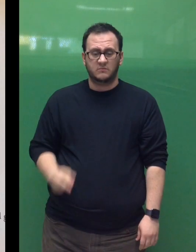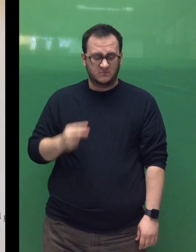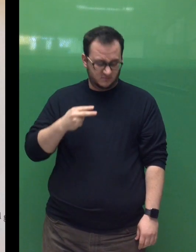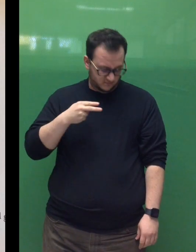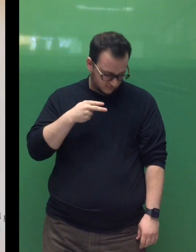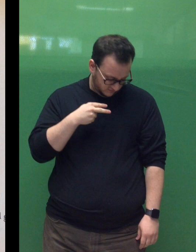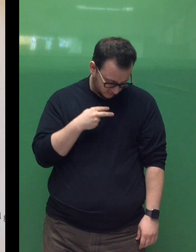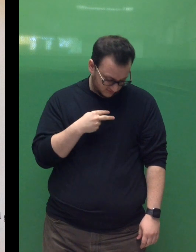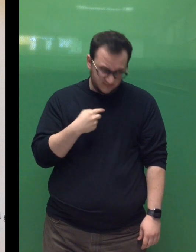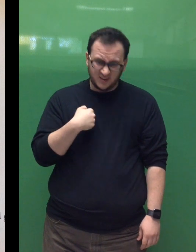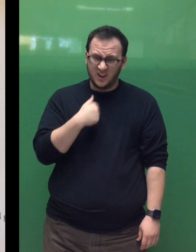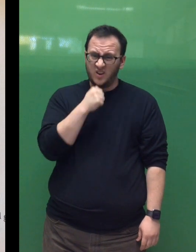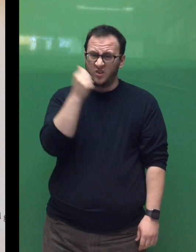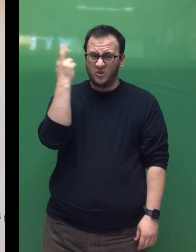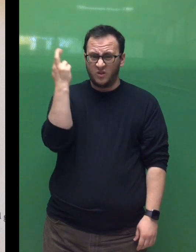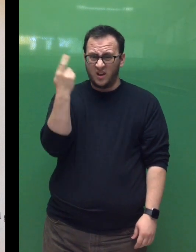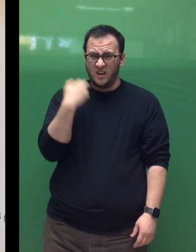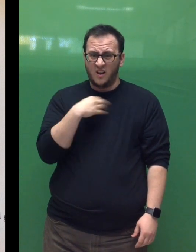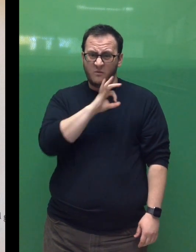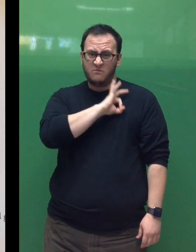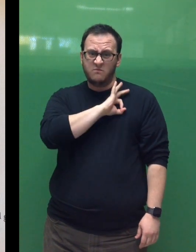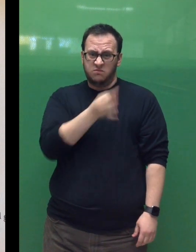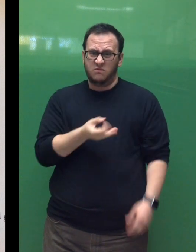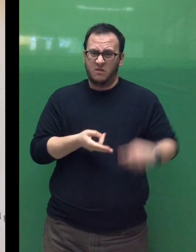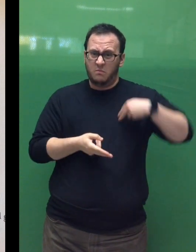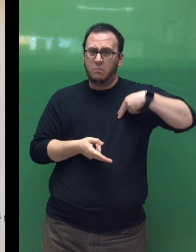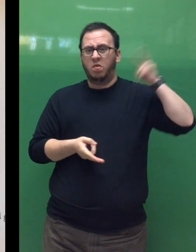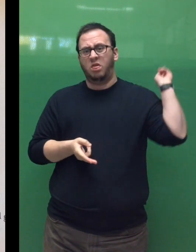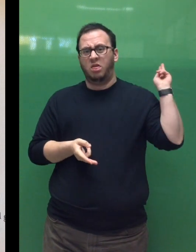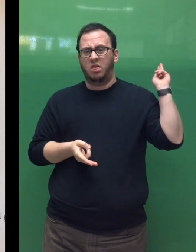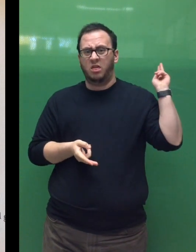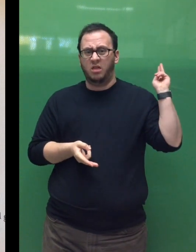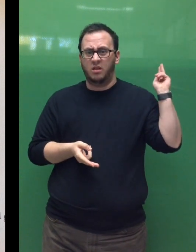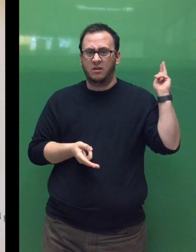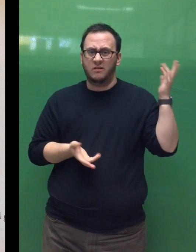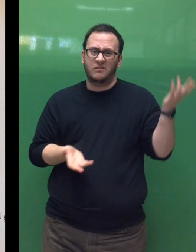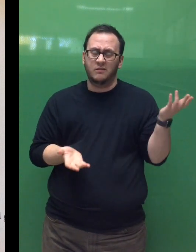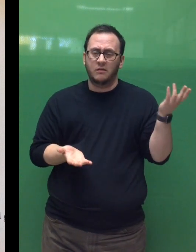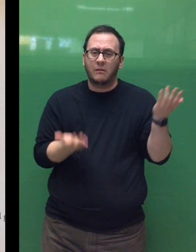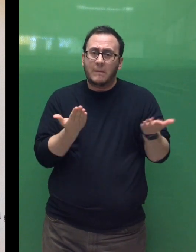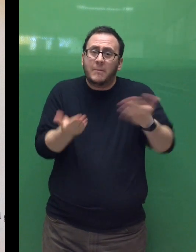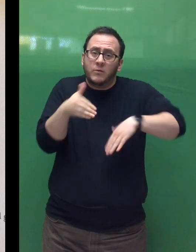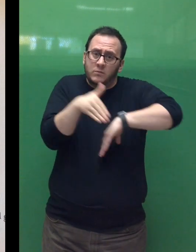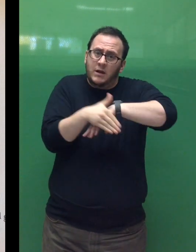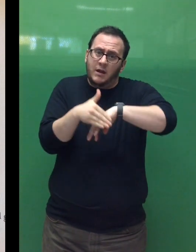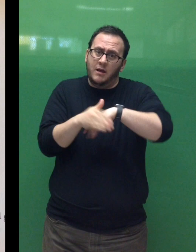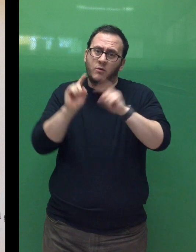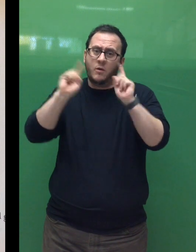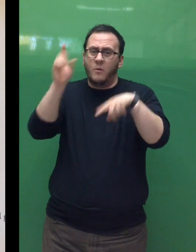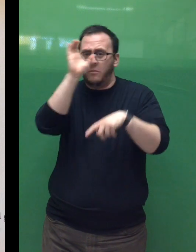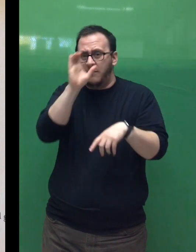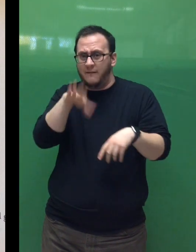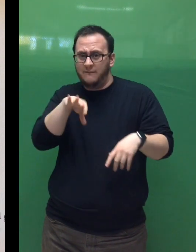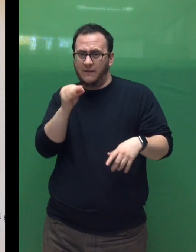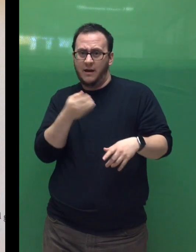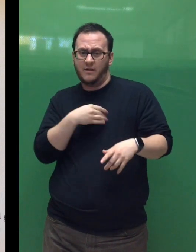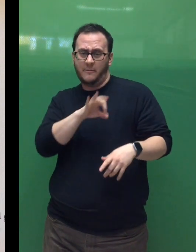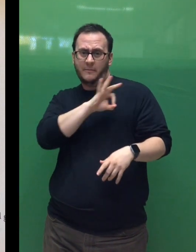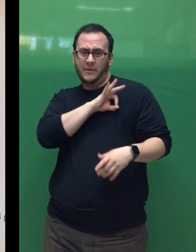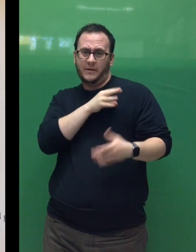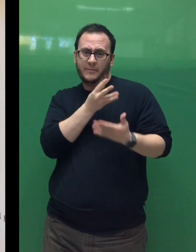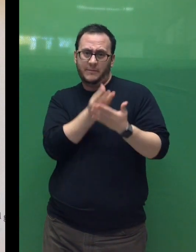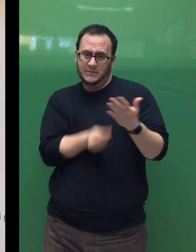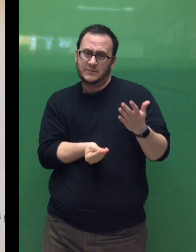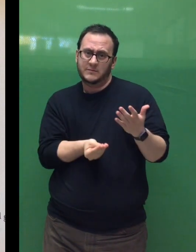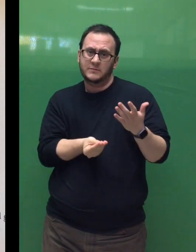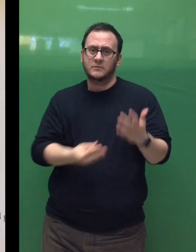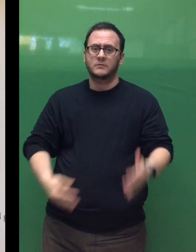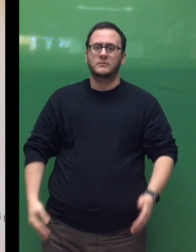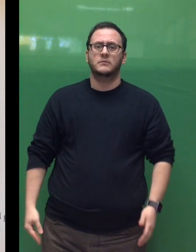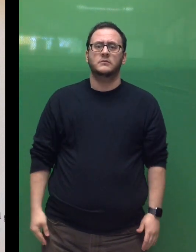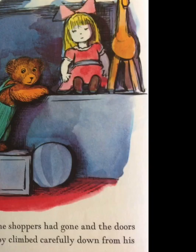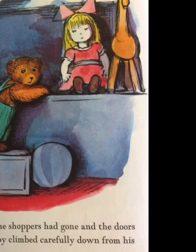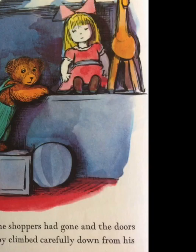"I didn't know I'd lost a button," he said to himself. "Tonight I'll go and see if I can find it."